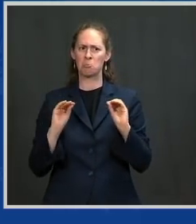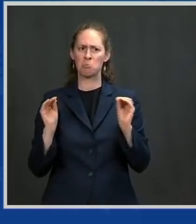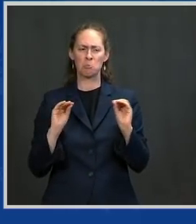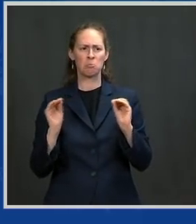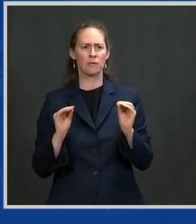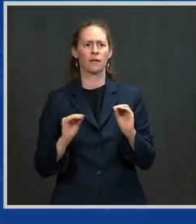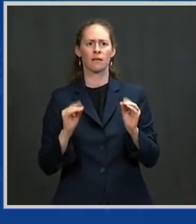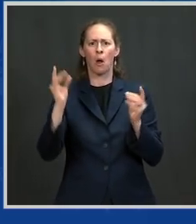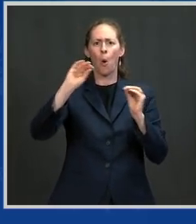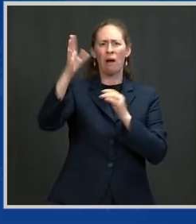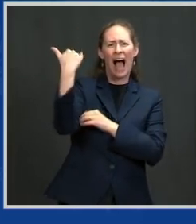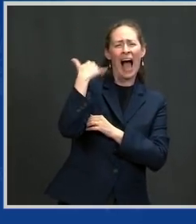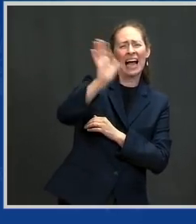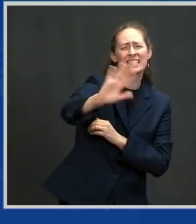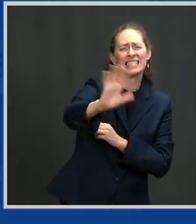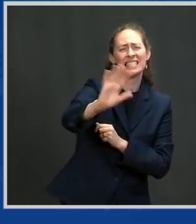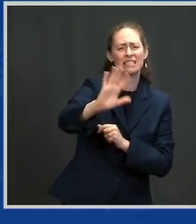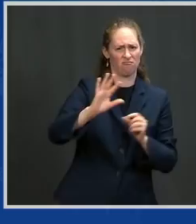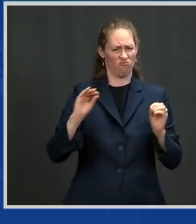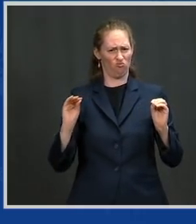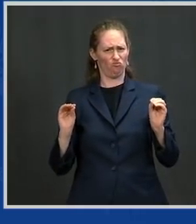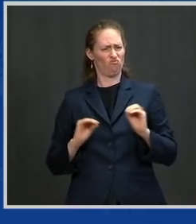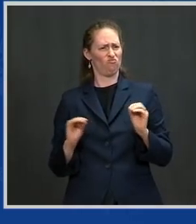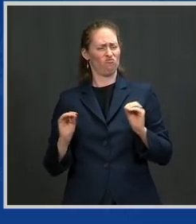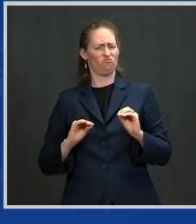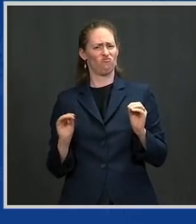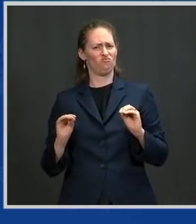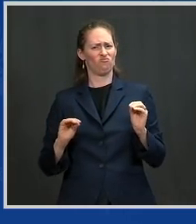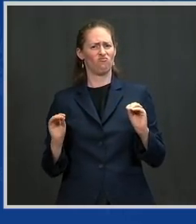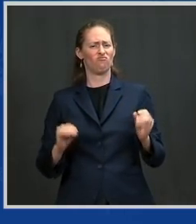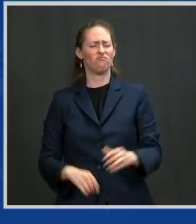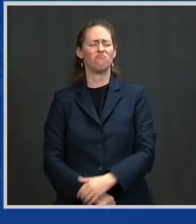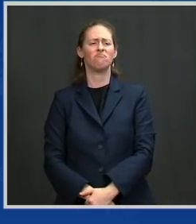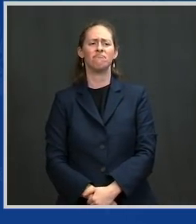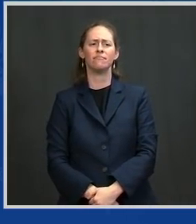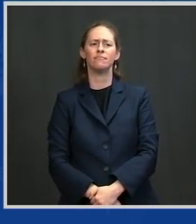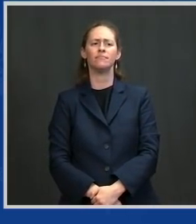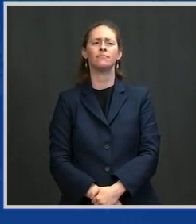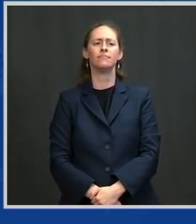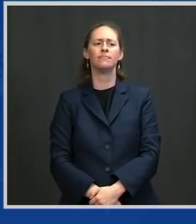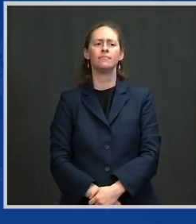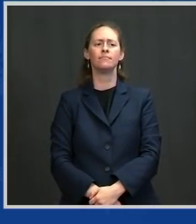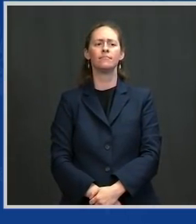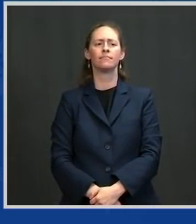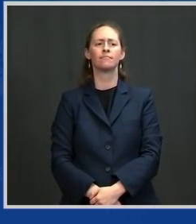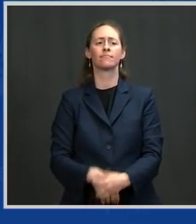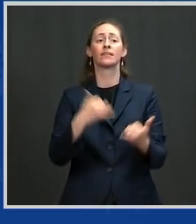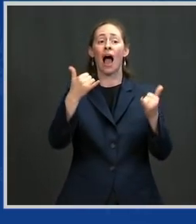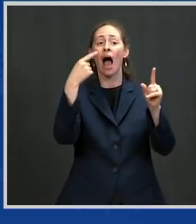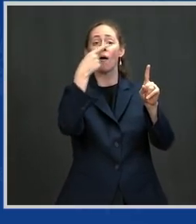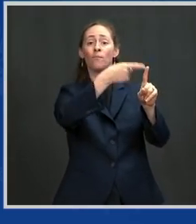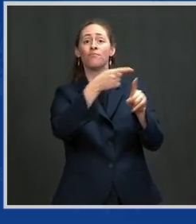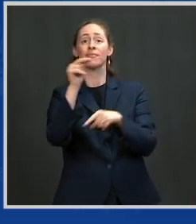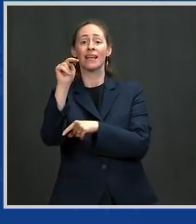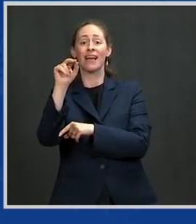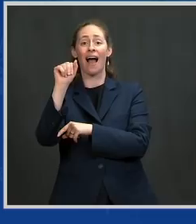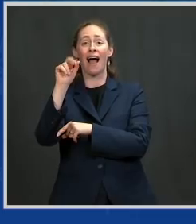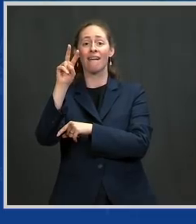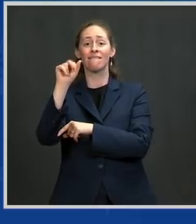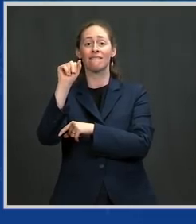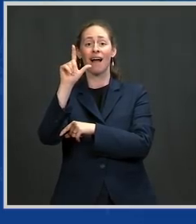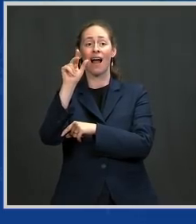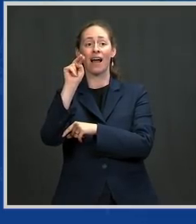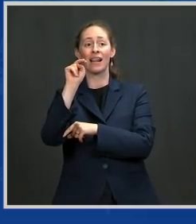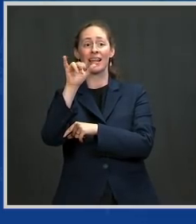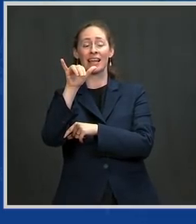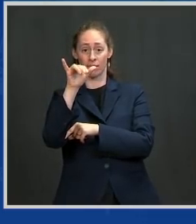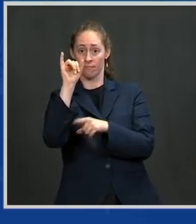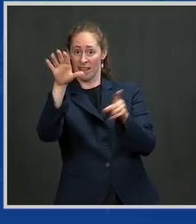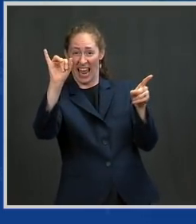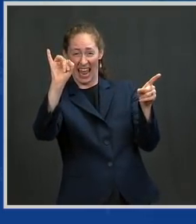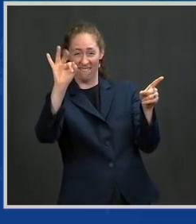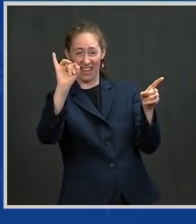And Navalny's death would be another indication